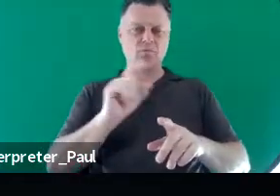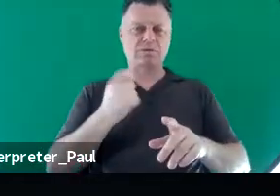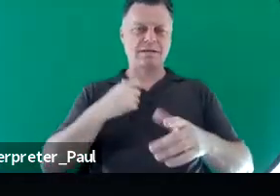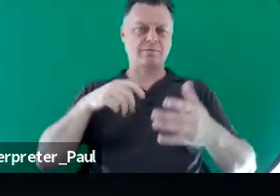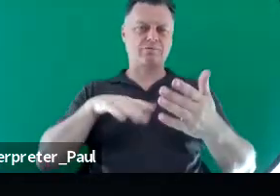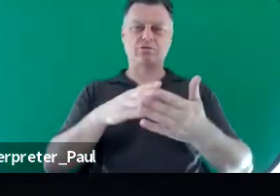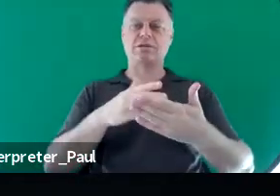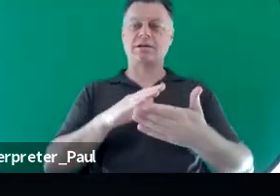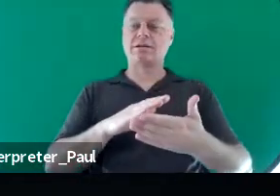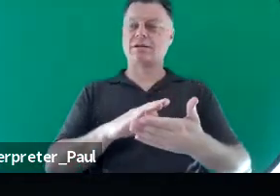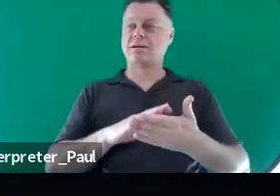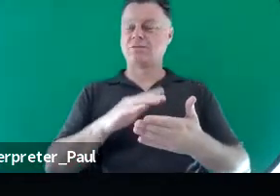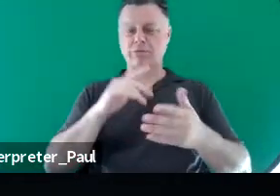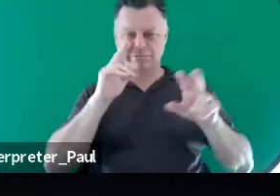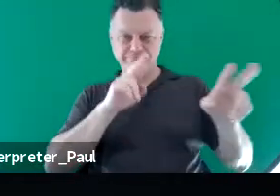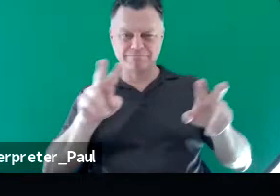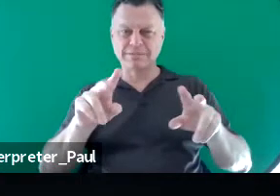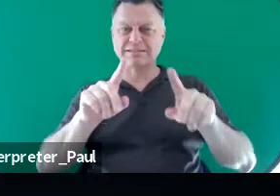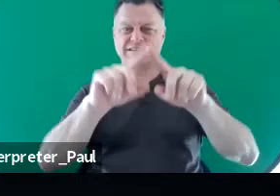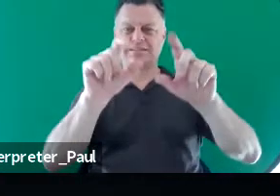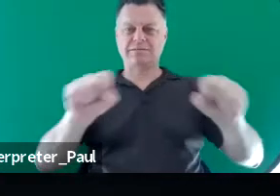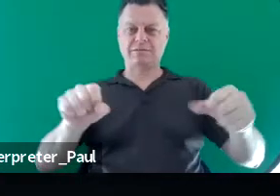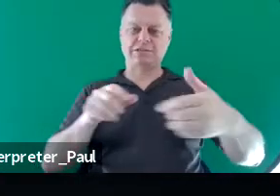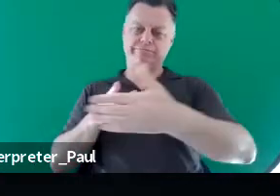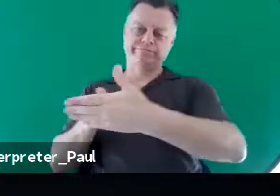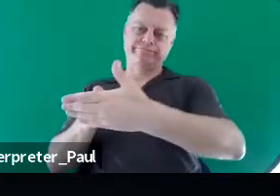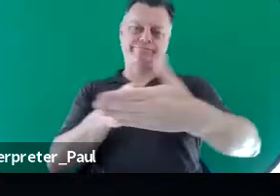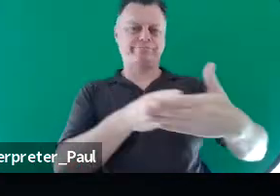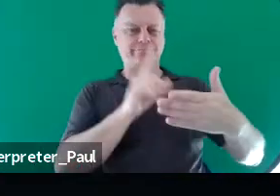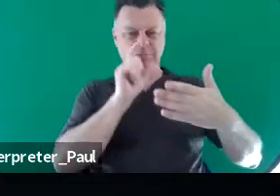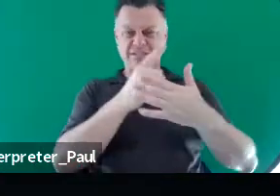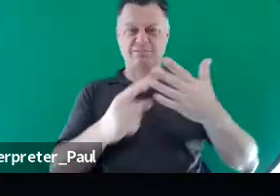address really systemic barriers that people in the disability space across all aspects of life.